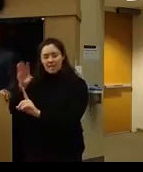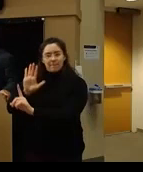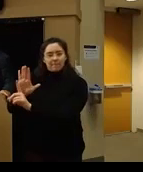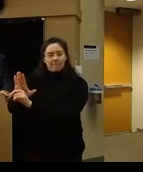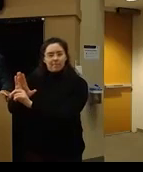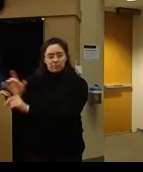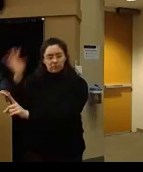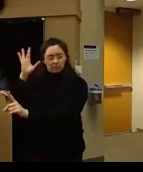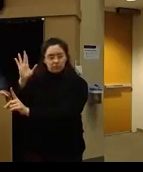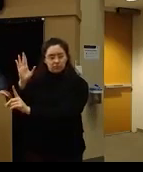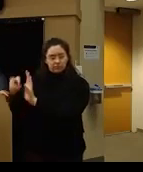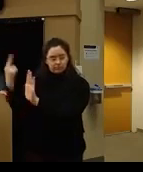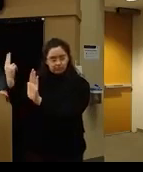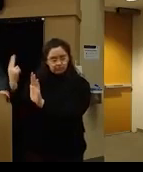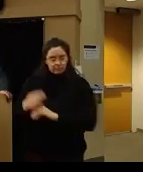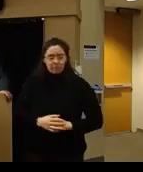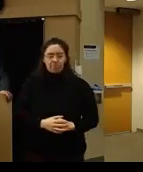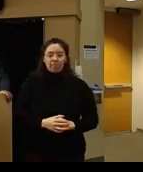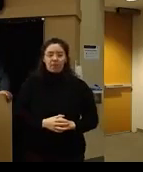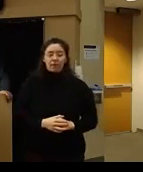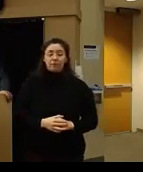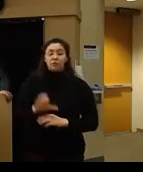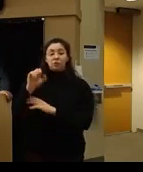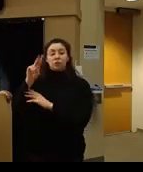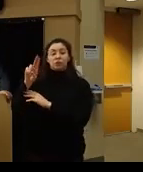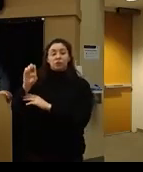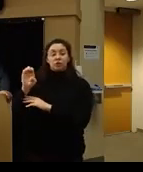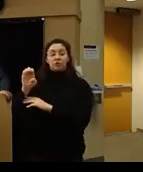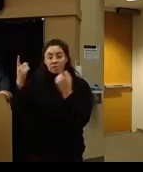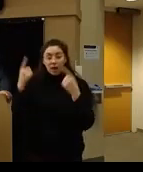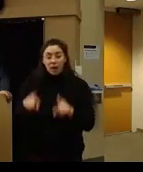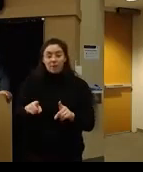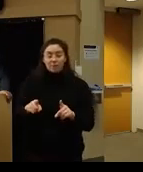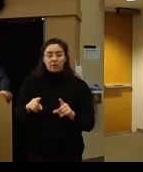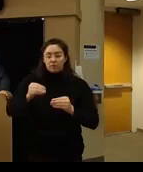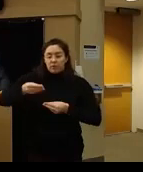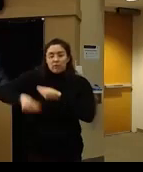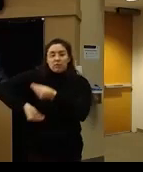we'll get back to that in a minute uh cursed be Canaan a servant of servants shall he be unto his